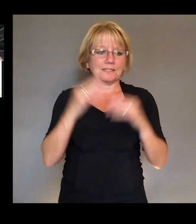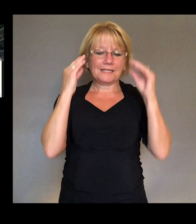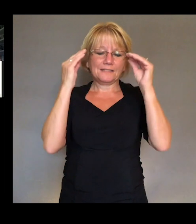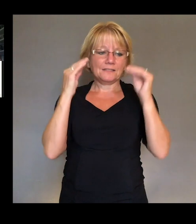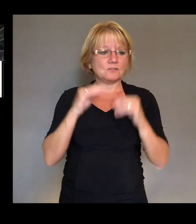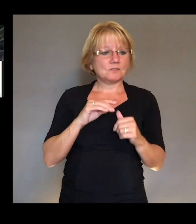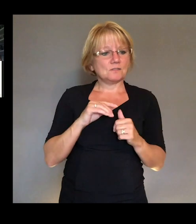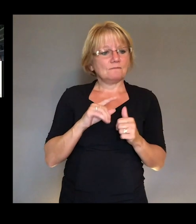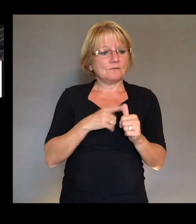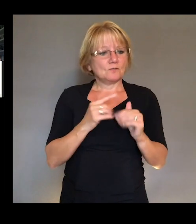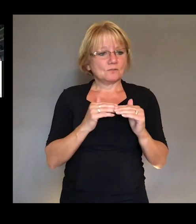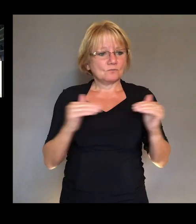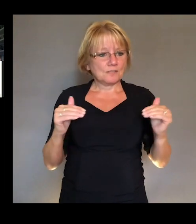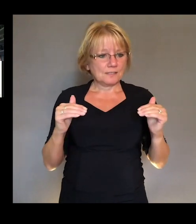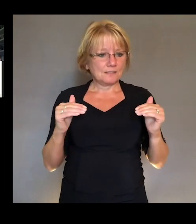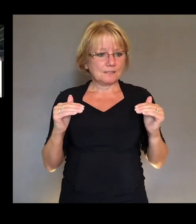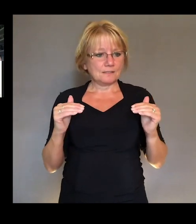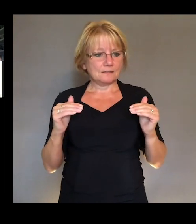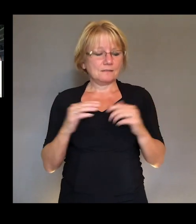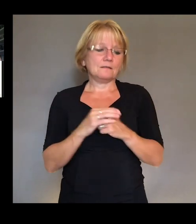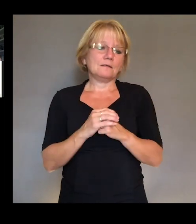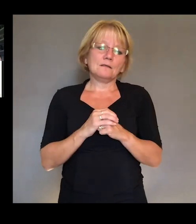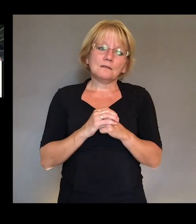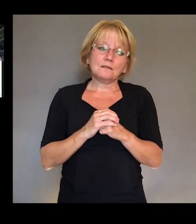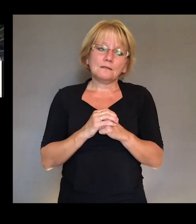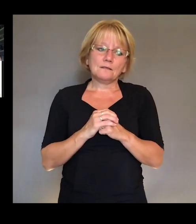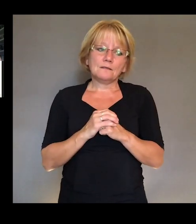I teach first grade and just like the kindergarten teacher, I think teacher Randell,